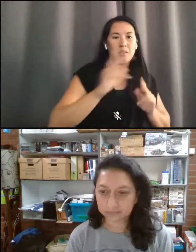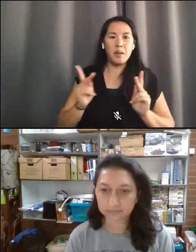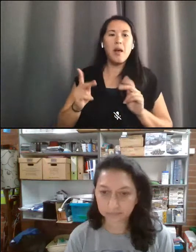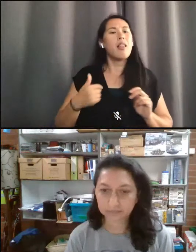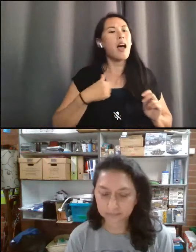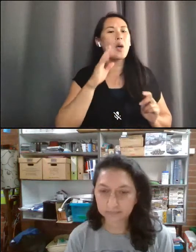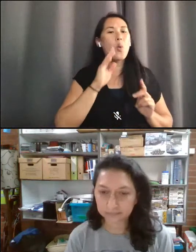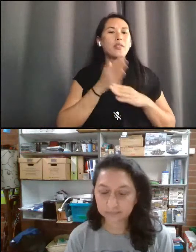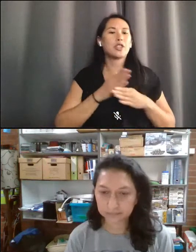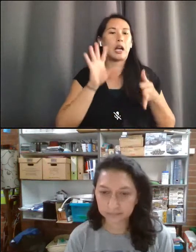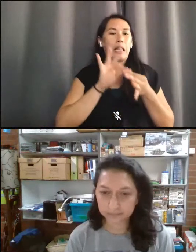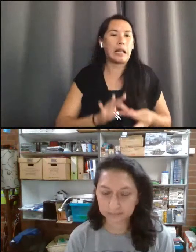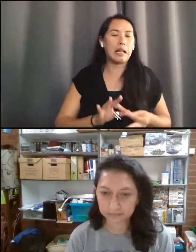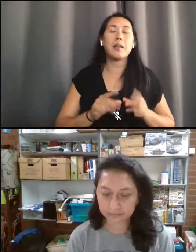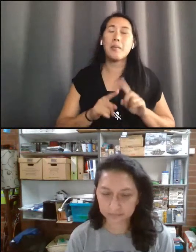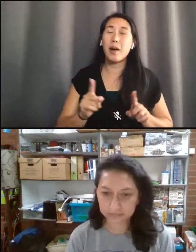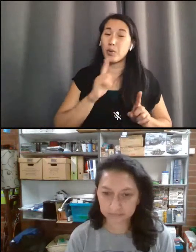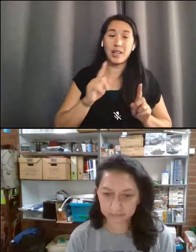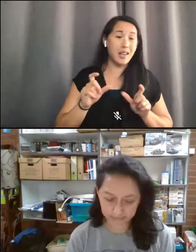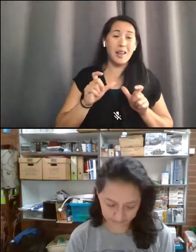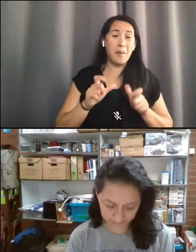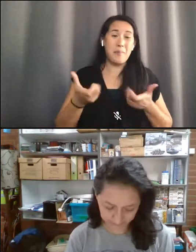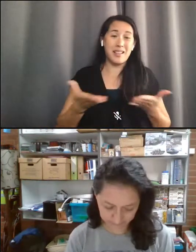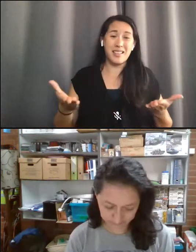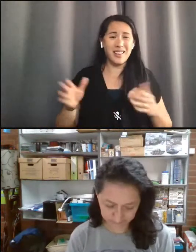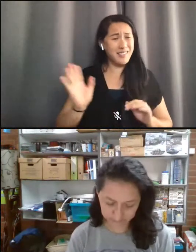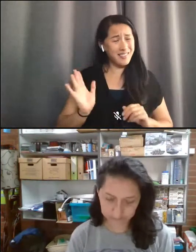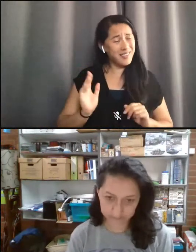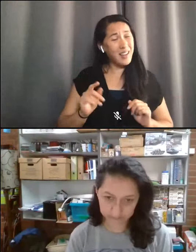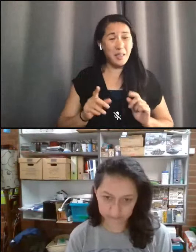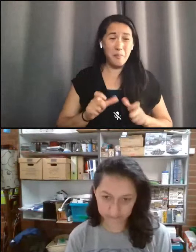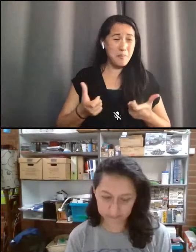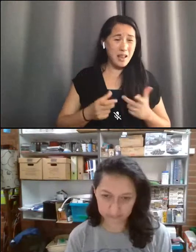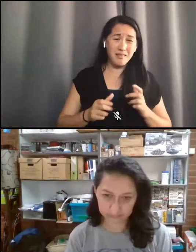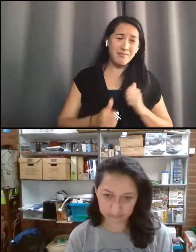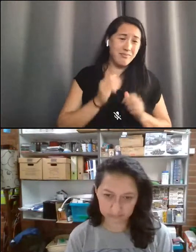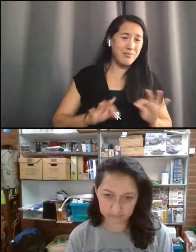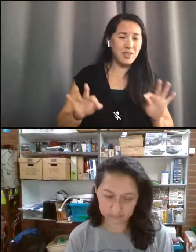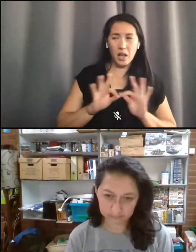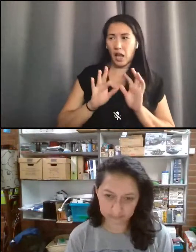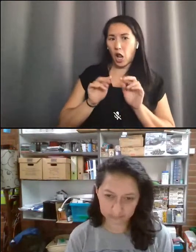particular but really the biggest thing is i think explore a way where your organization can be more